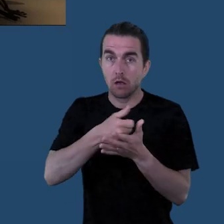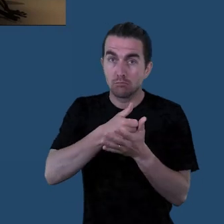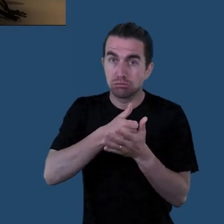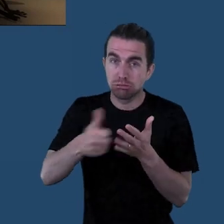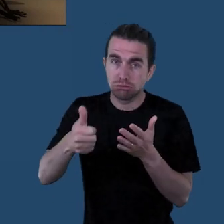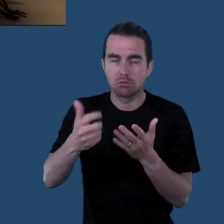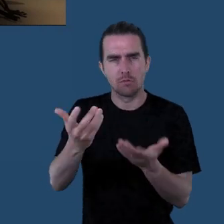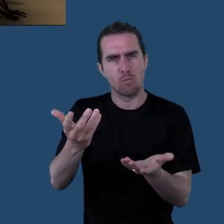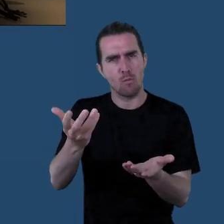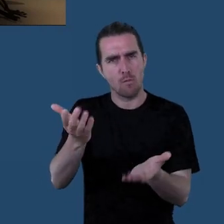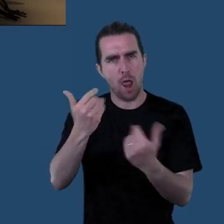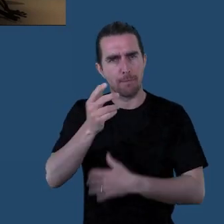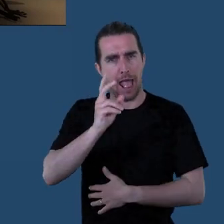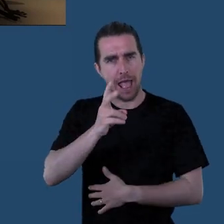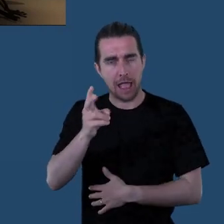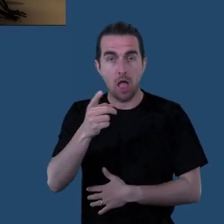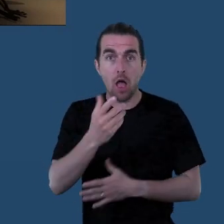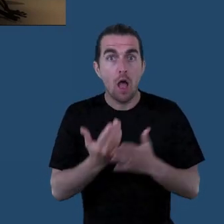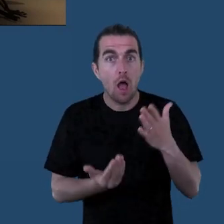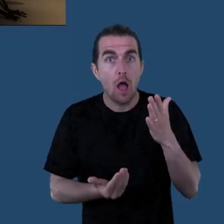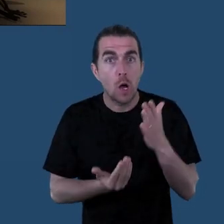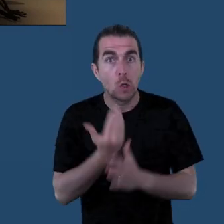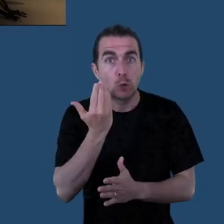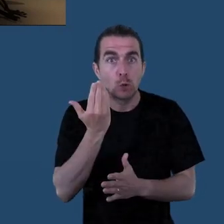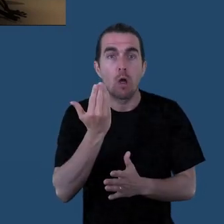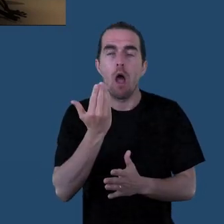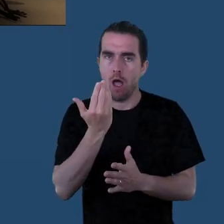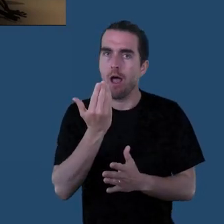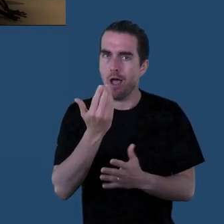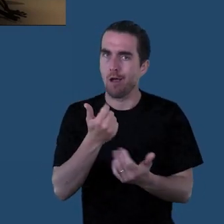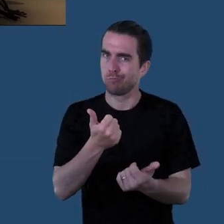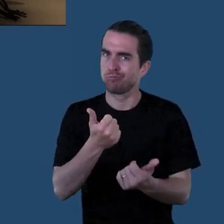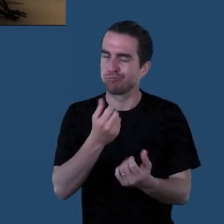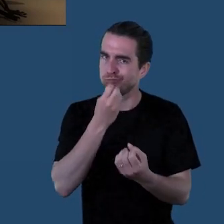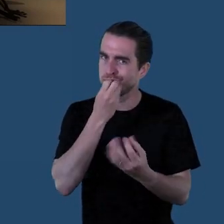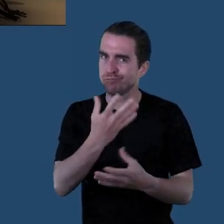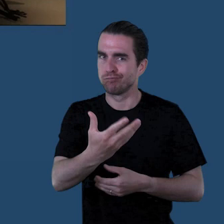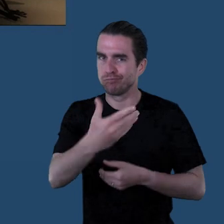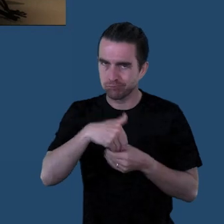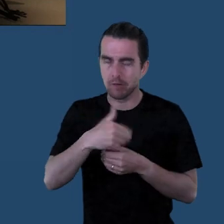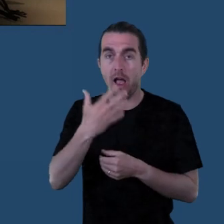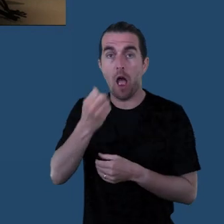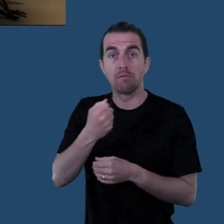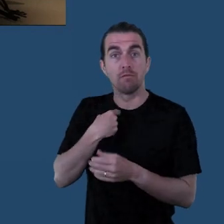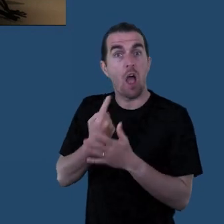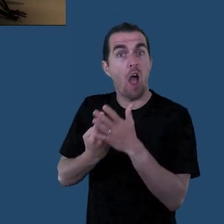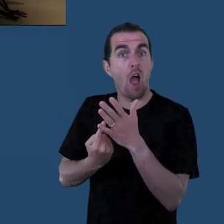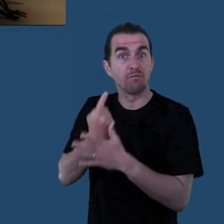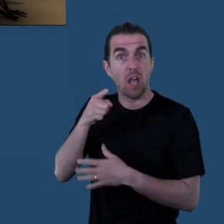welcome back, it's great to have you. But if you're new to "Nature Live Online," we're an event where we give you a chance